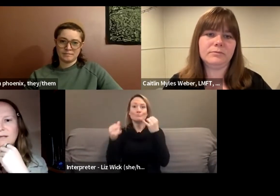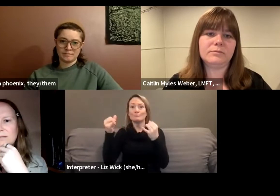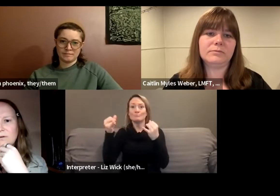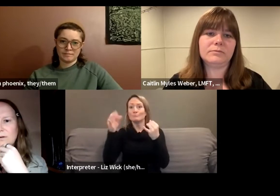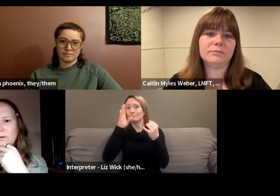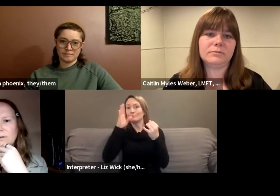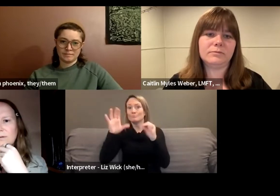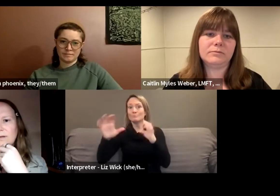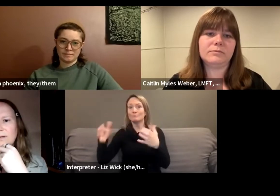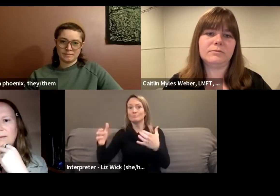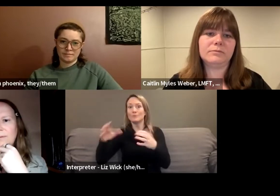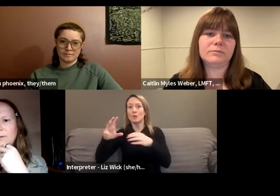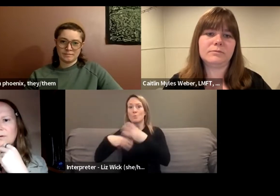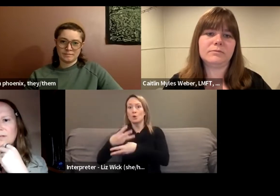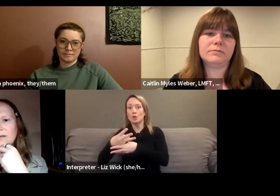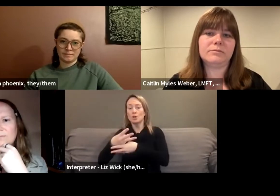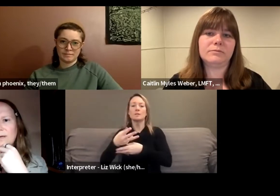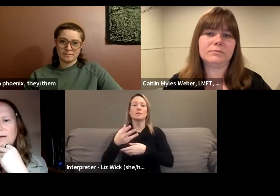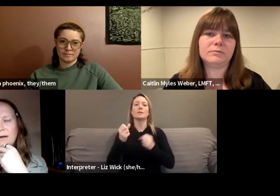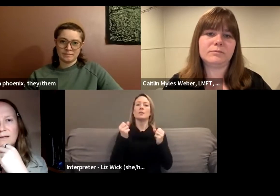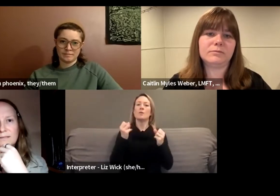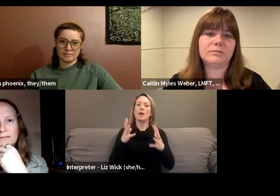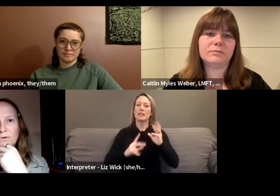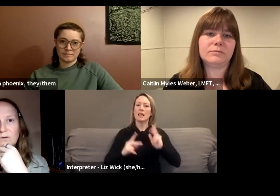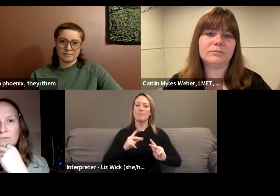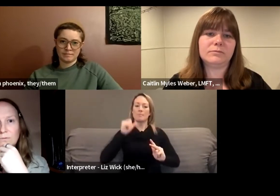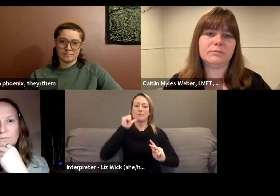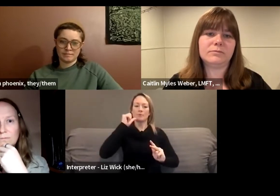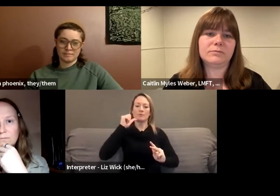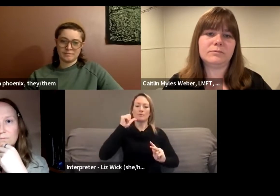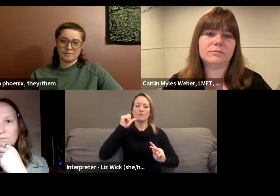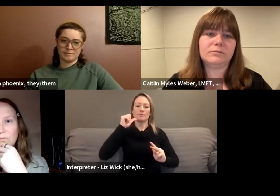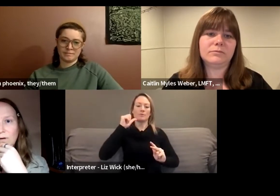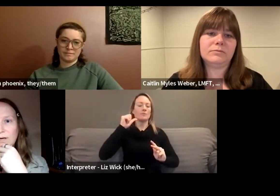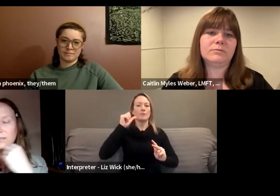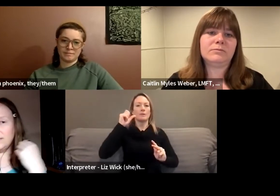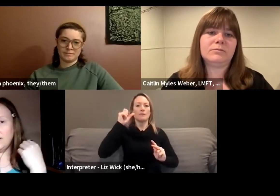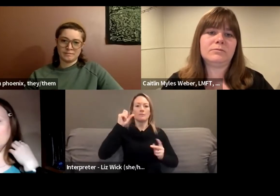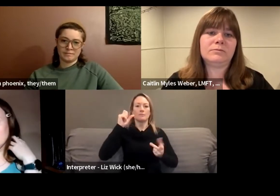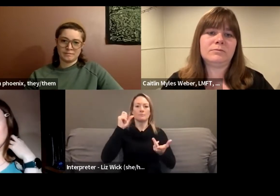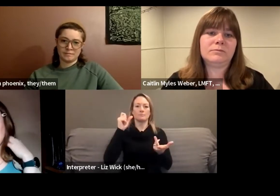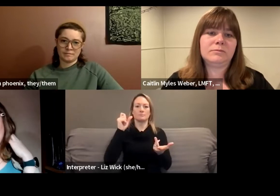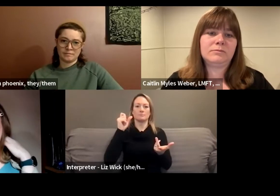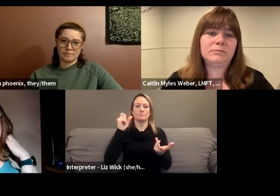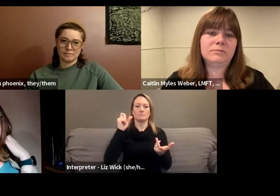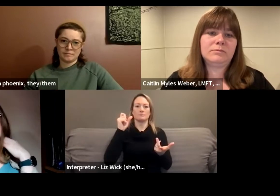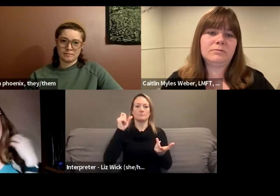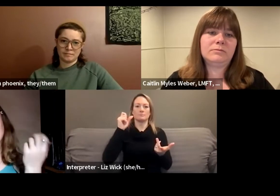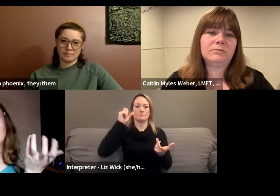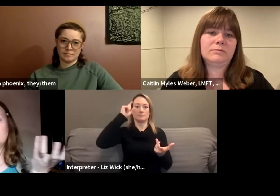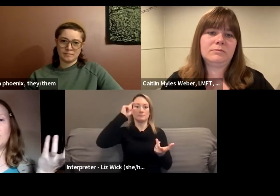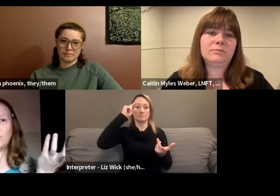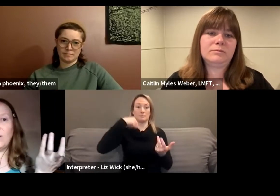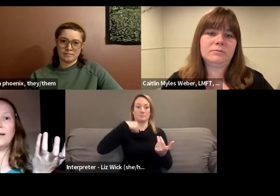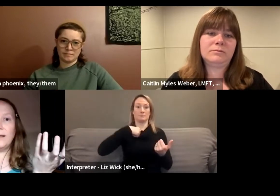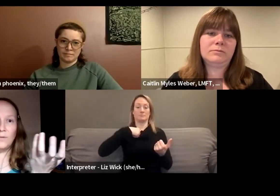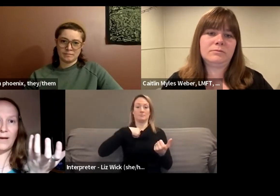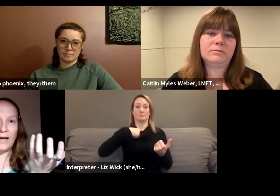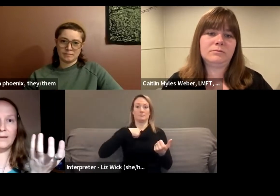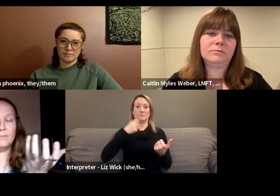And so, you know, a lot of people don't think of me as someone who would understand intersectionality too much just 'cause I'm a white, able bodied,